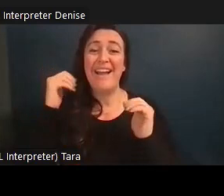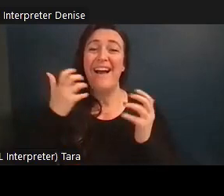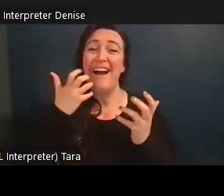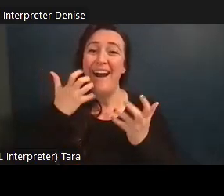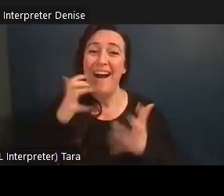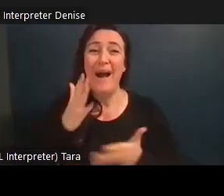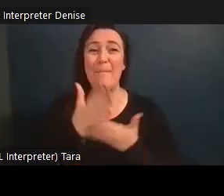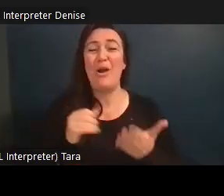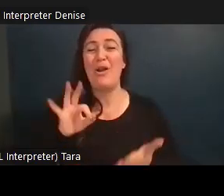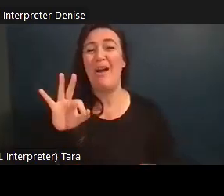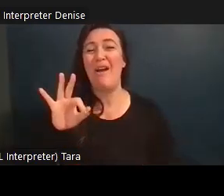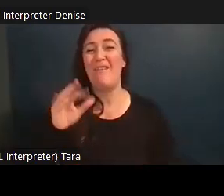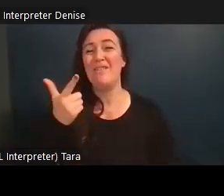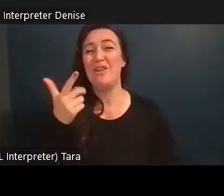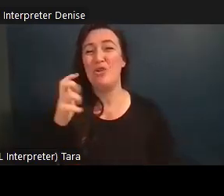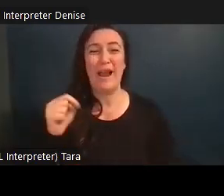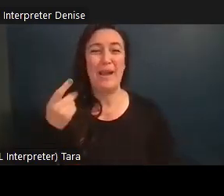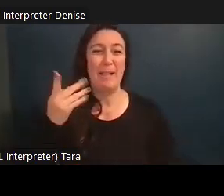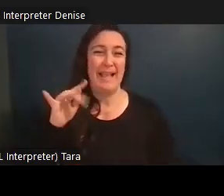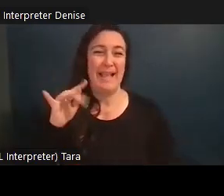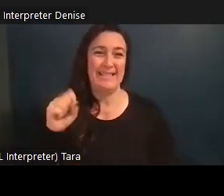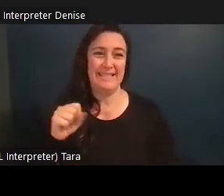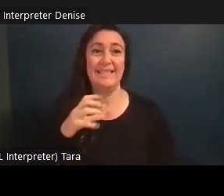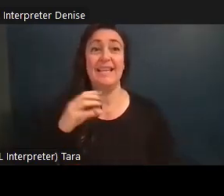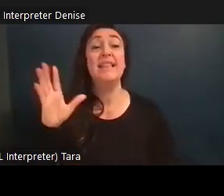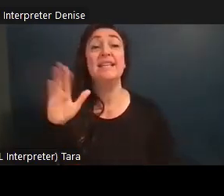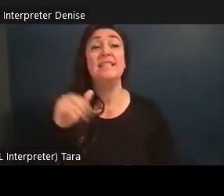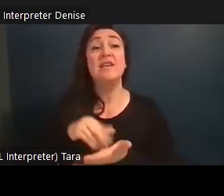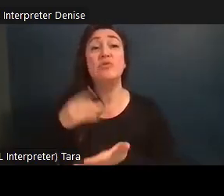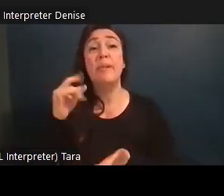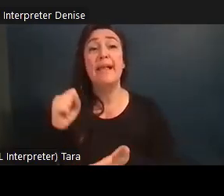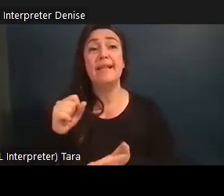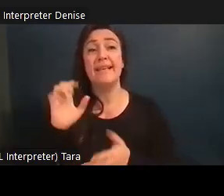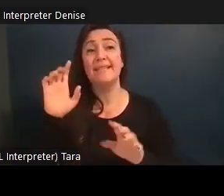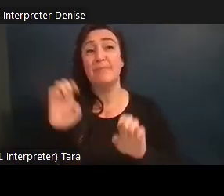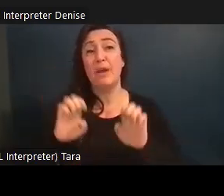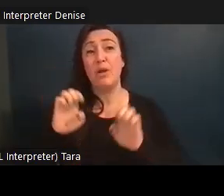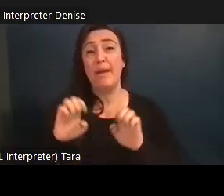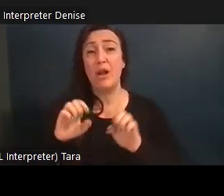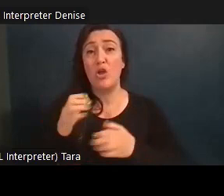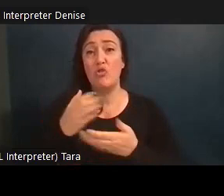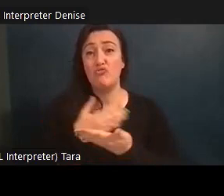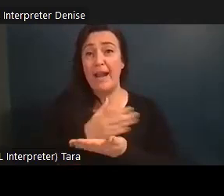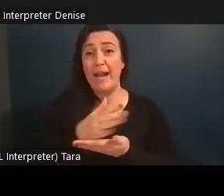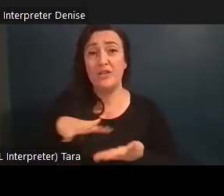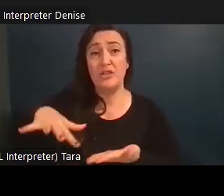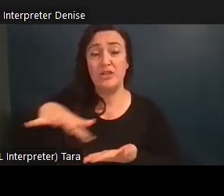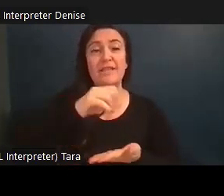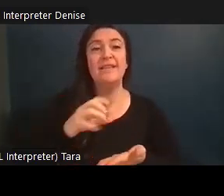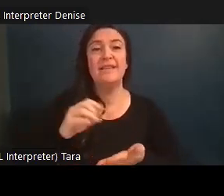And the Central Plains Experimental Range is an ARS location just to the West of the Pawnee National Grassland.